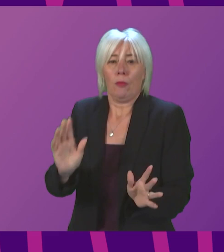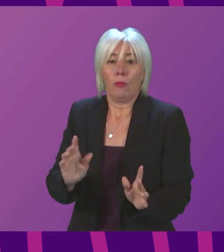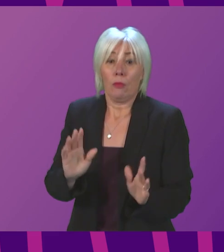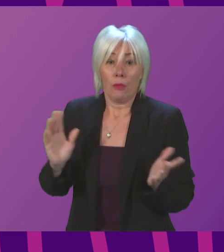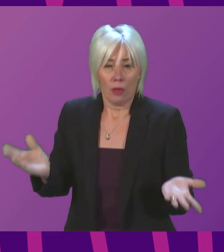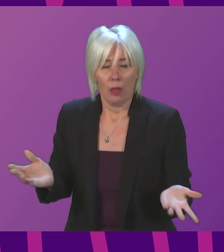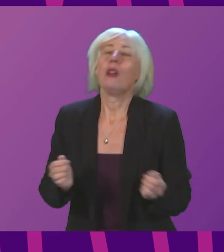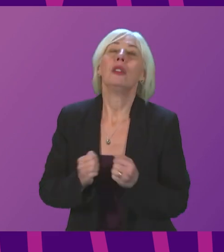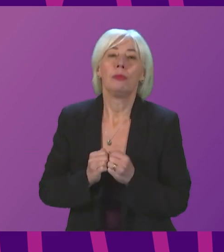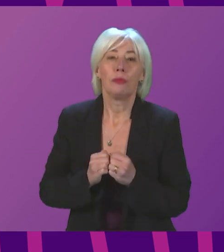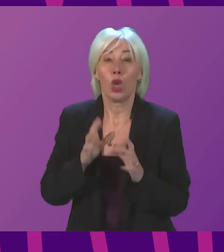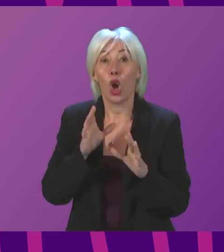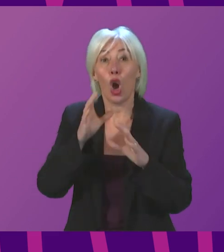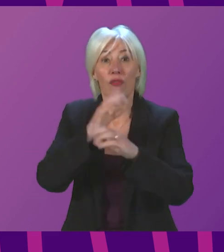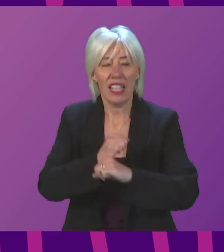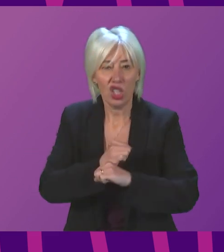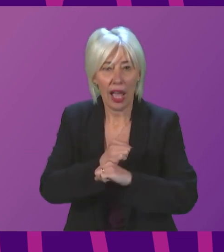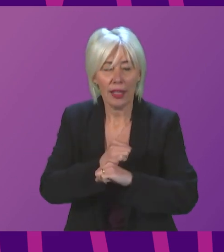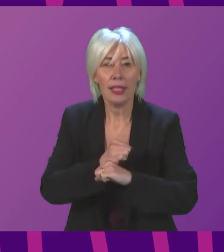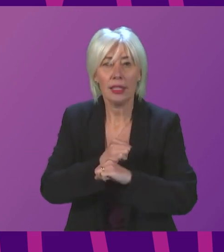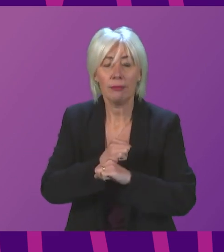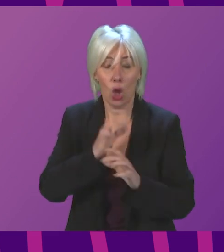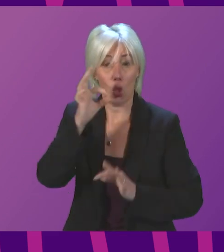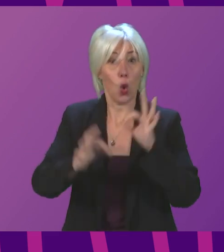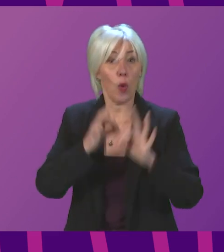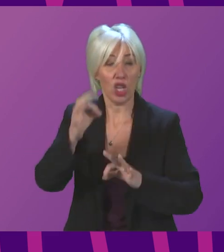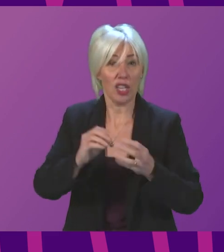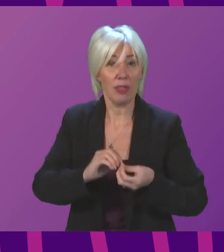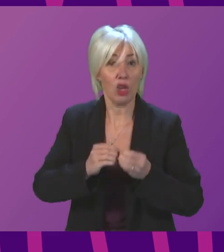On confidentiality, the questionnaires have been specially designed so that the information